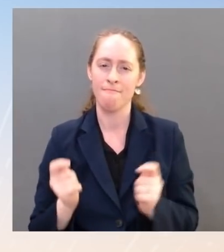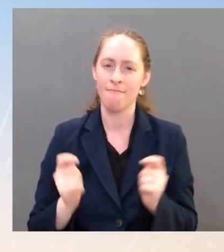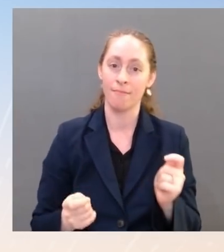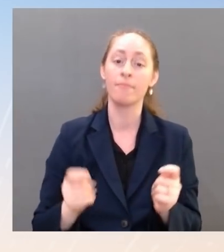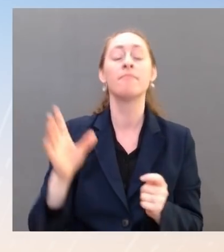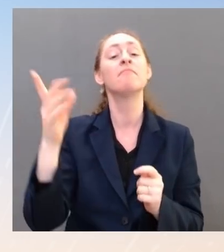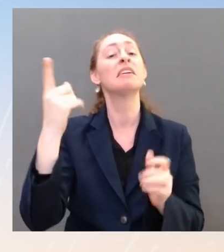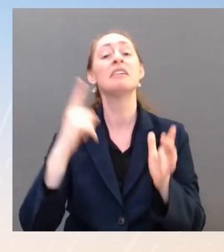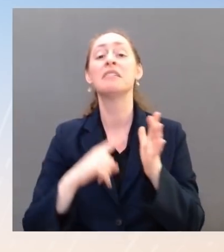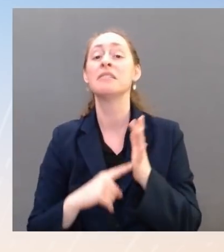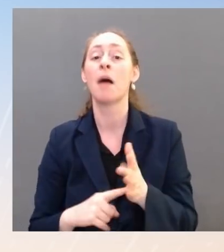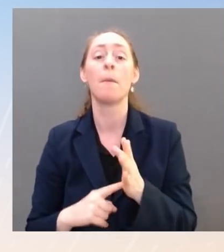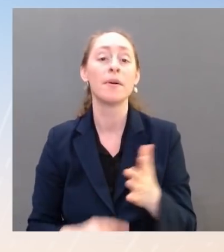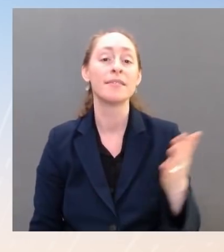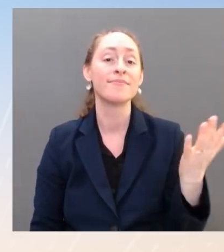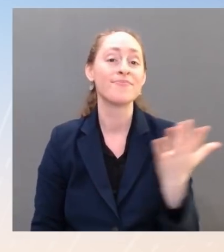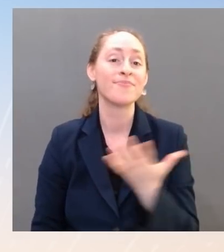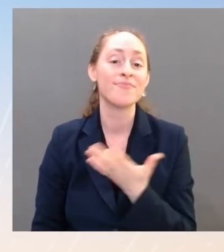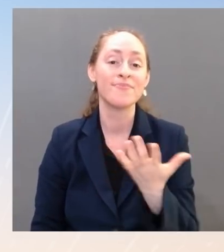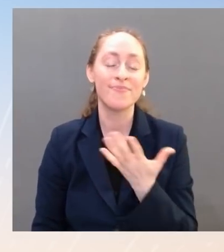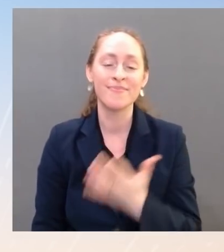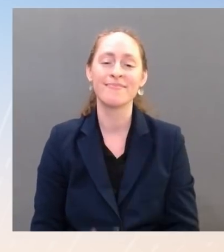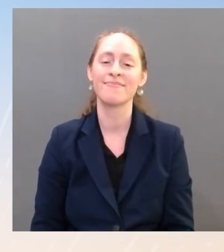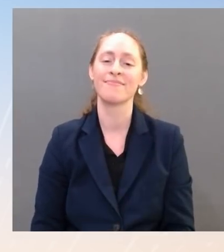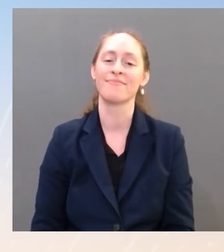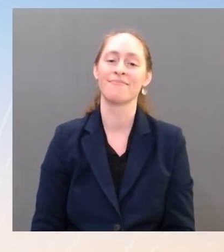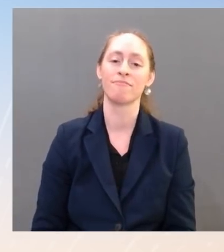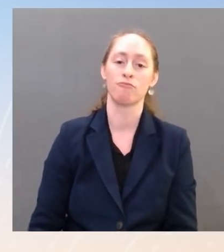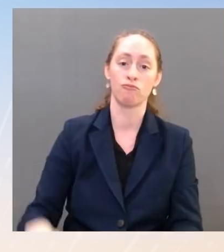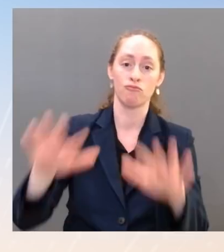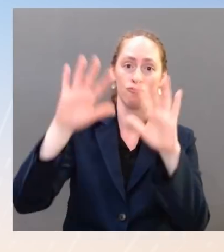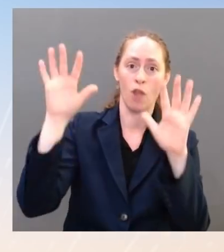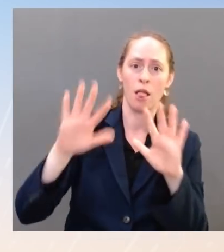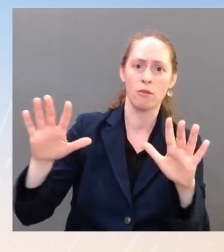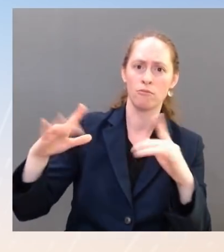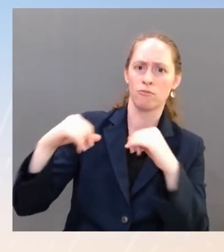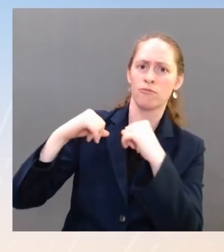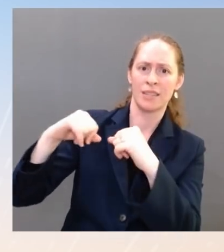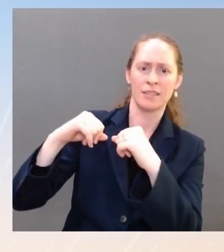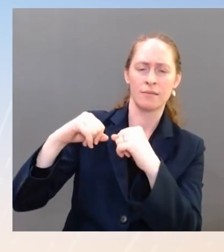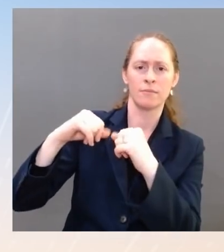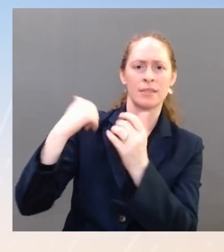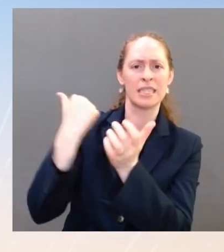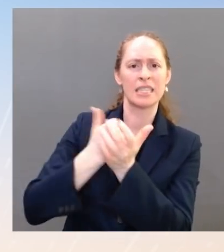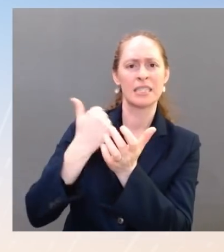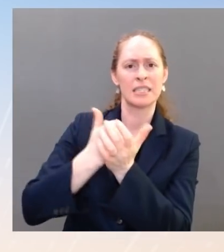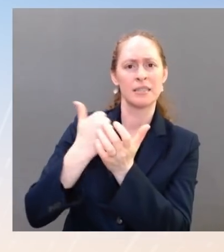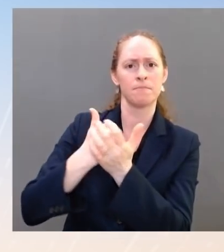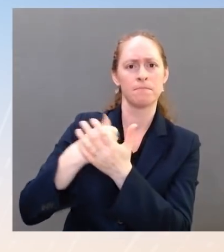and an additional over $3 billion to weatherize what will be over 450,000